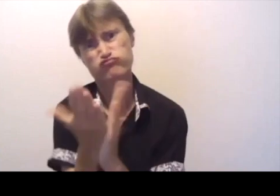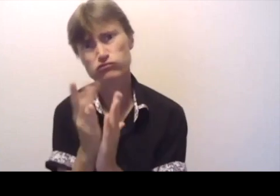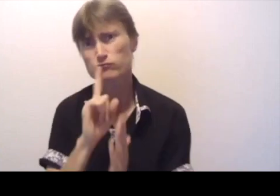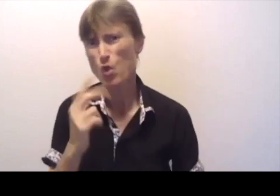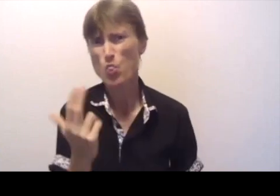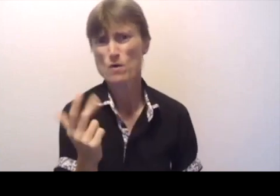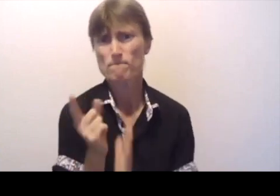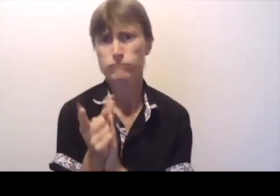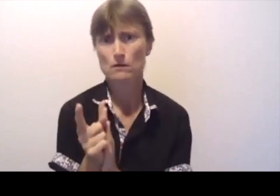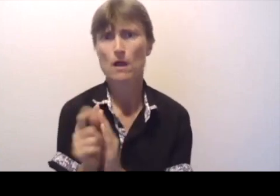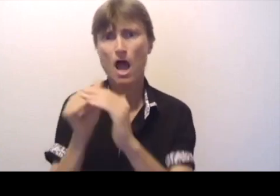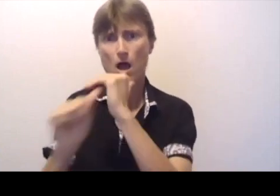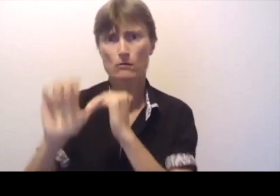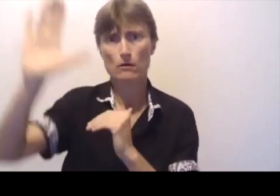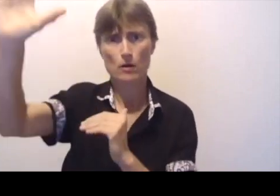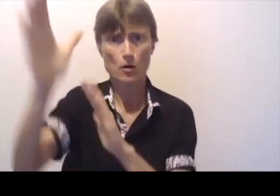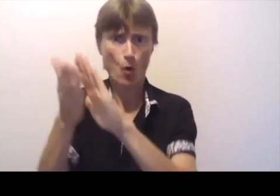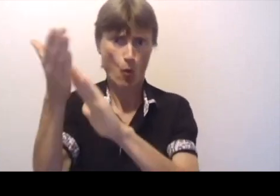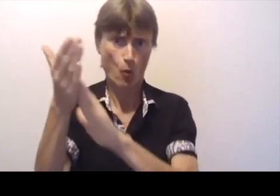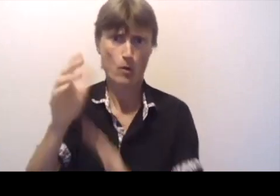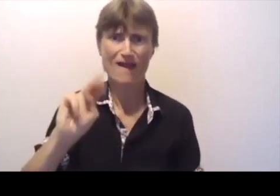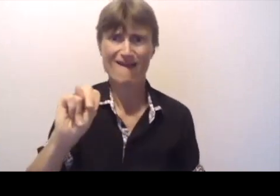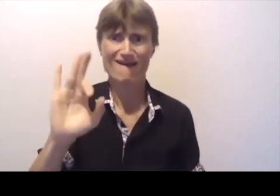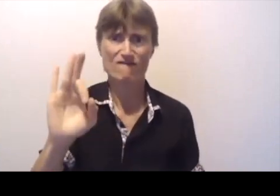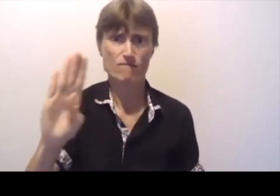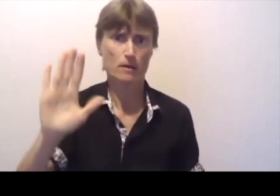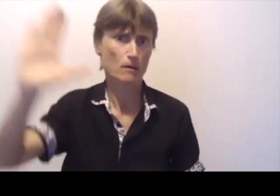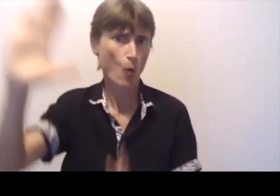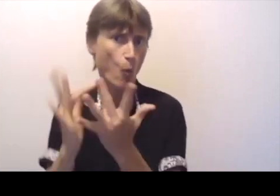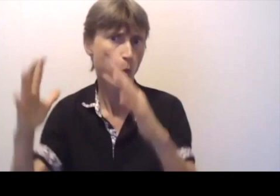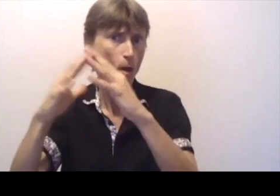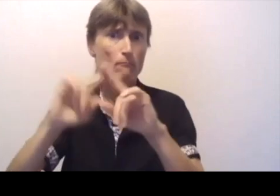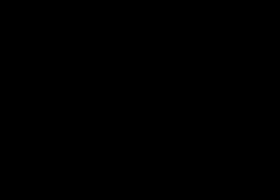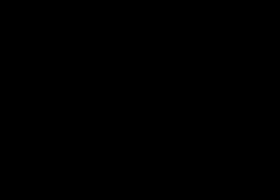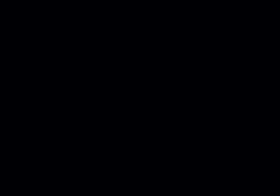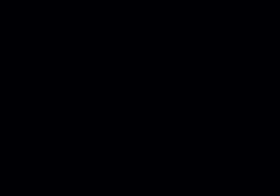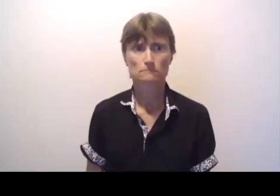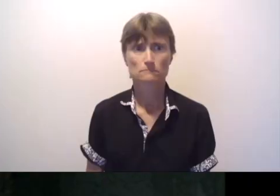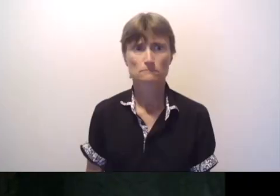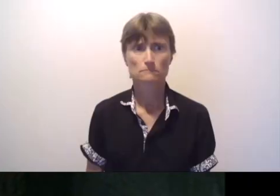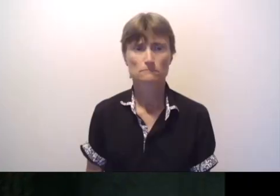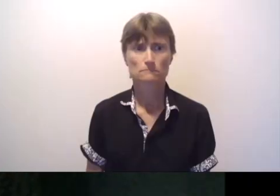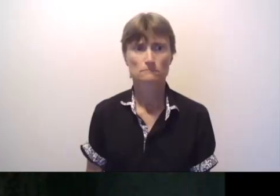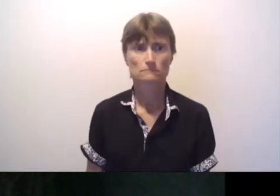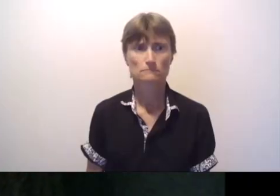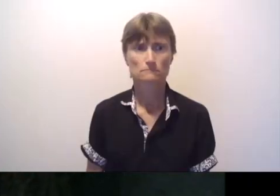national film board uh website but right now i want to share just a couple of minutes with you so i said you know what i really want to